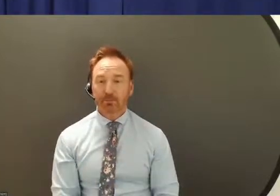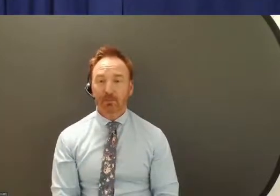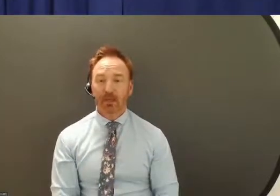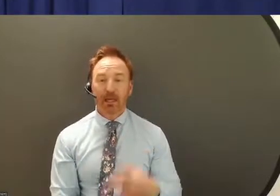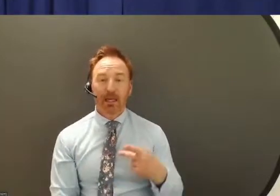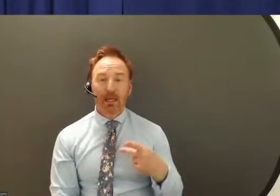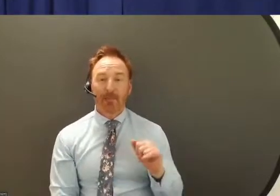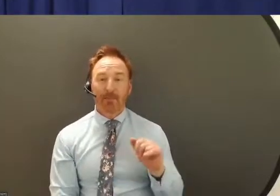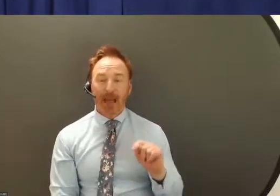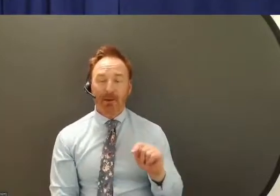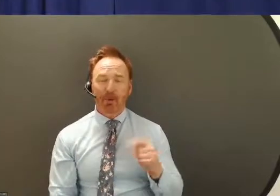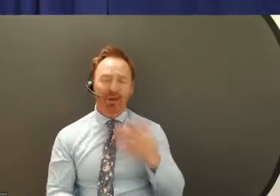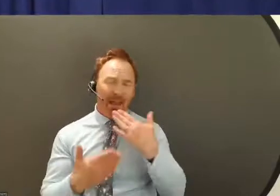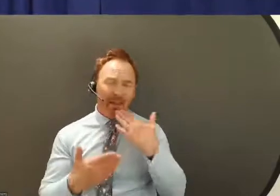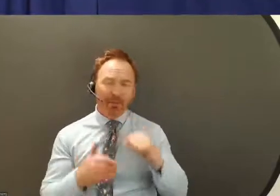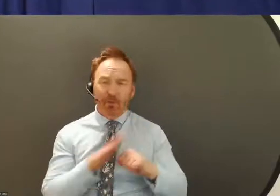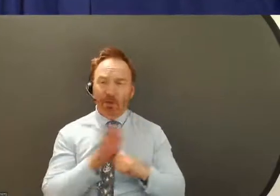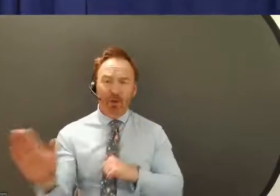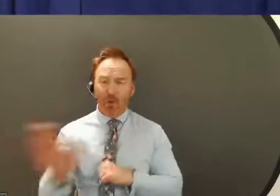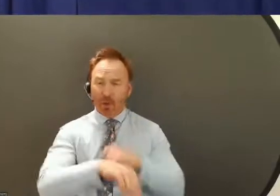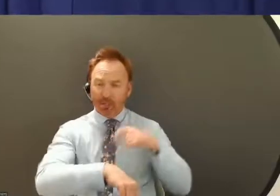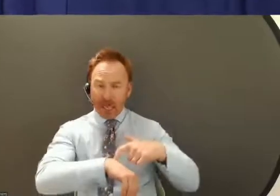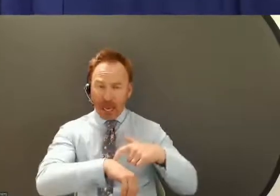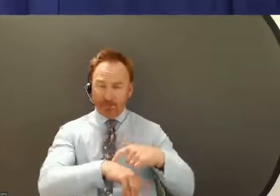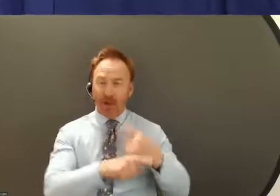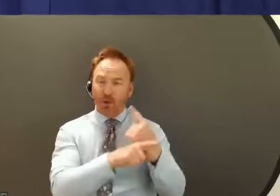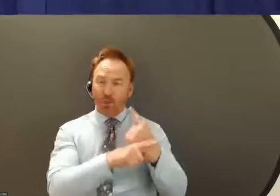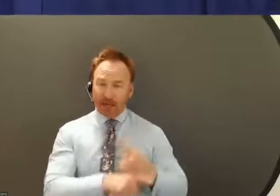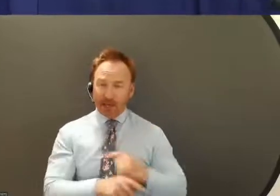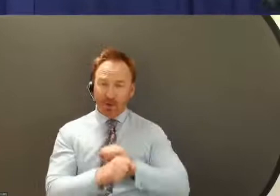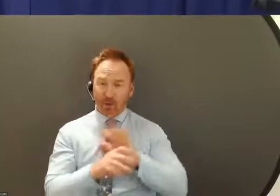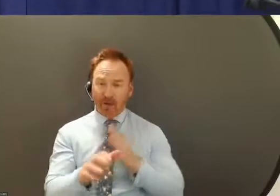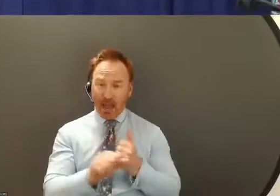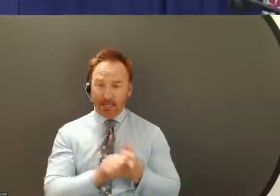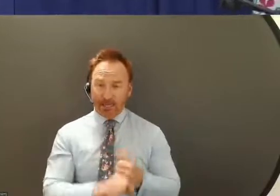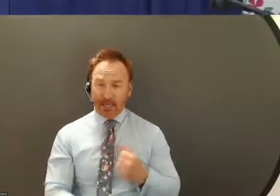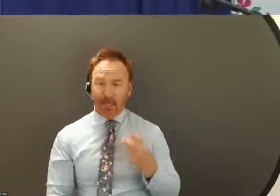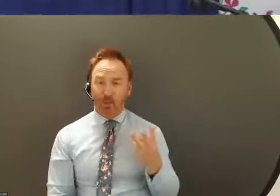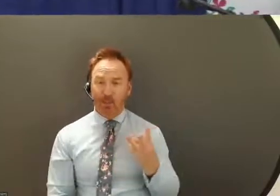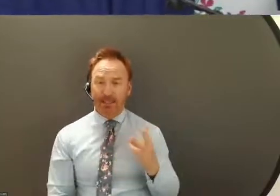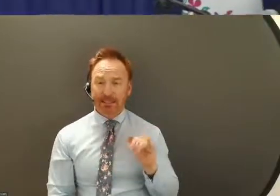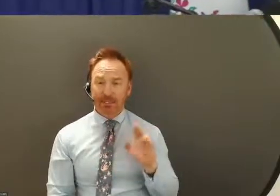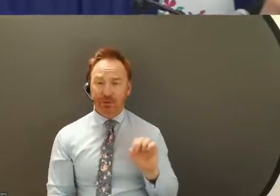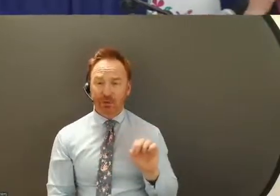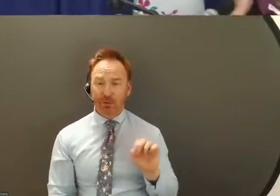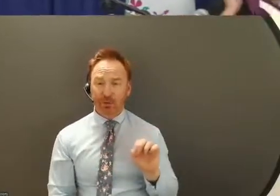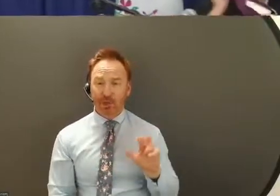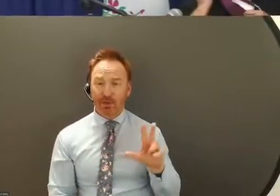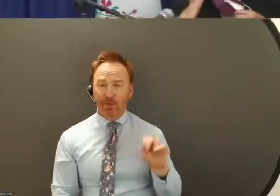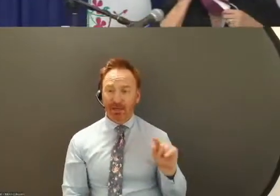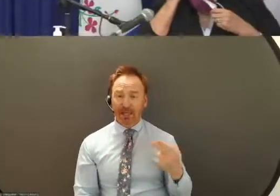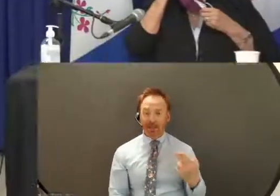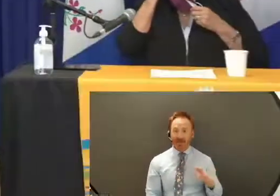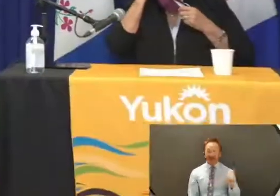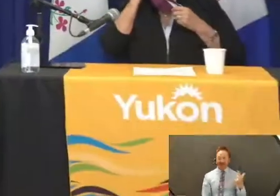of the Government of Yukon. Thank you very much and thanks for the question.